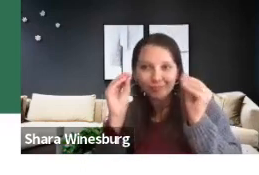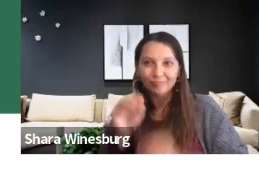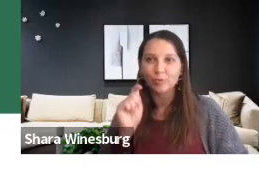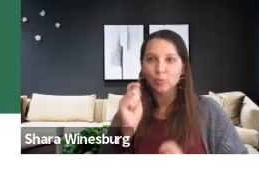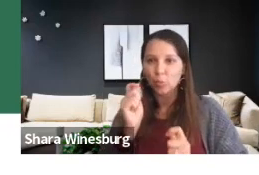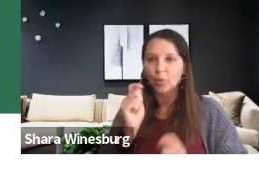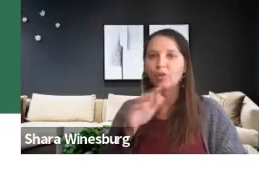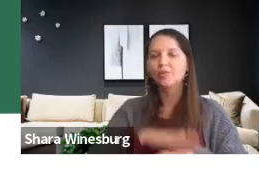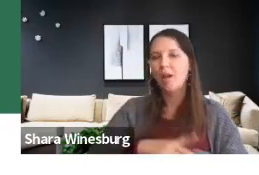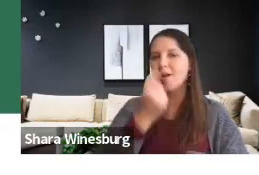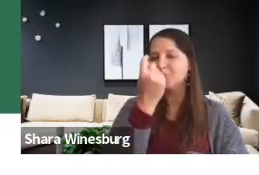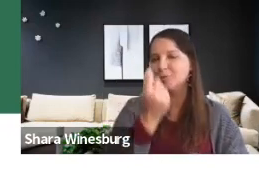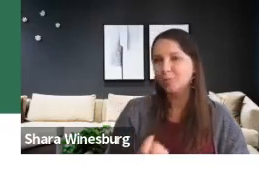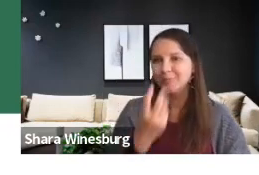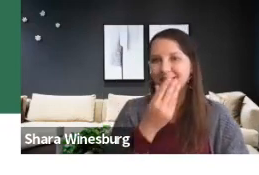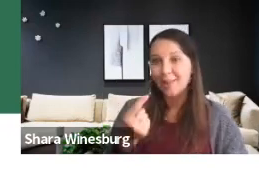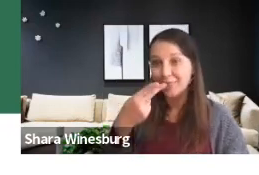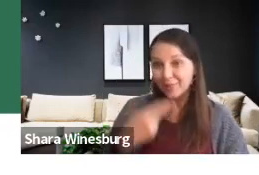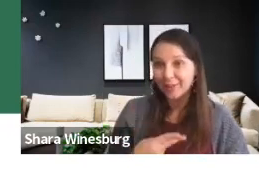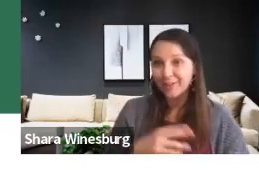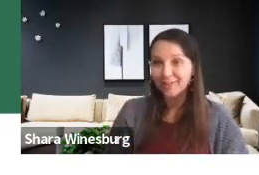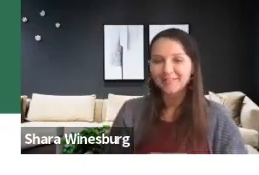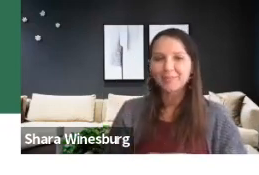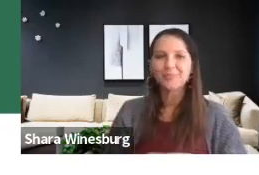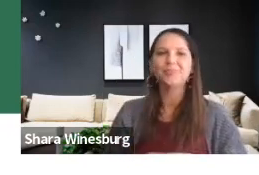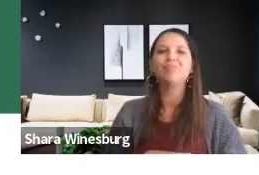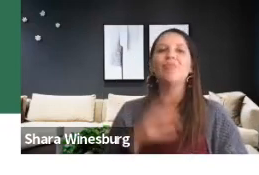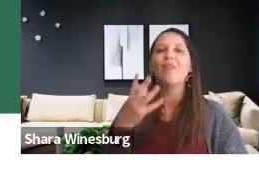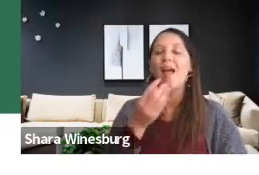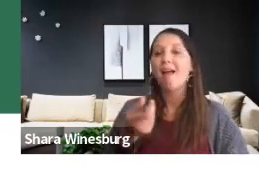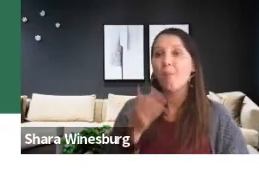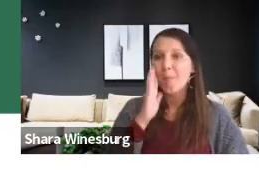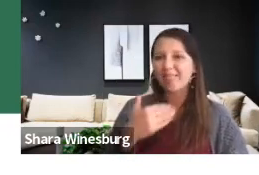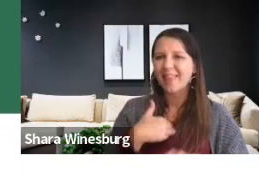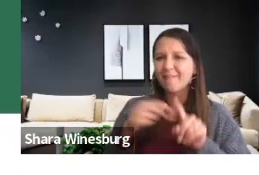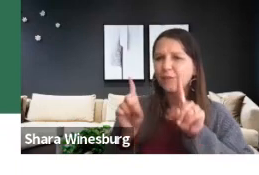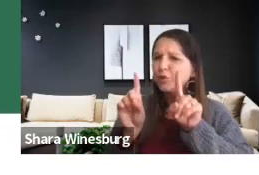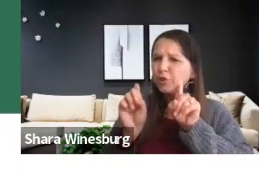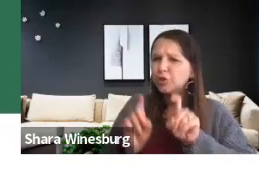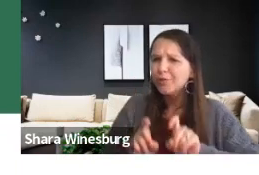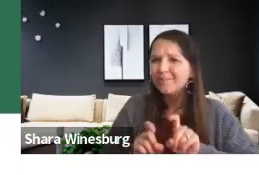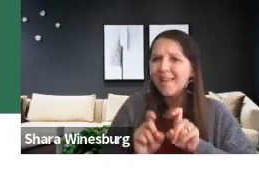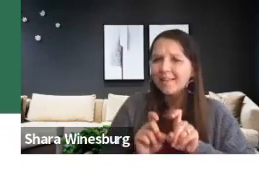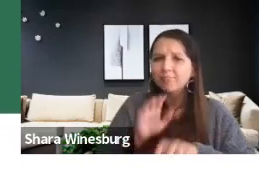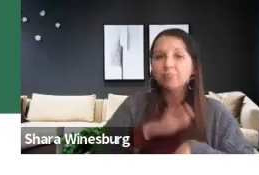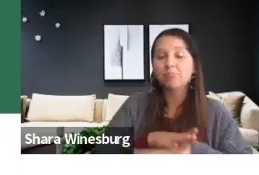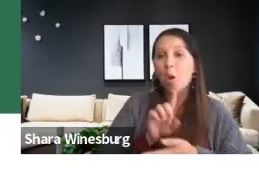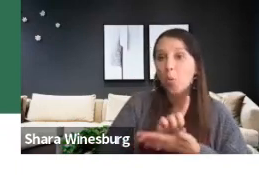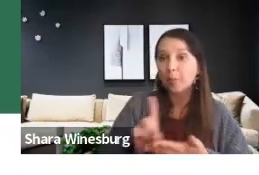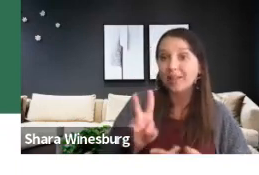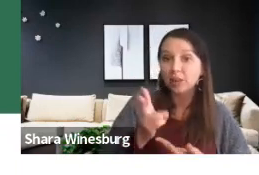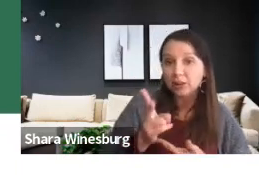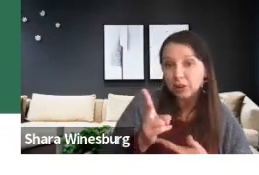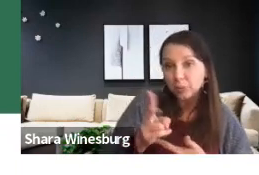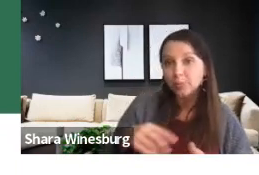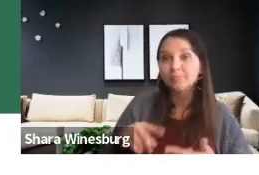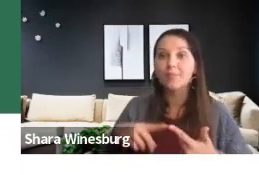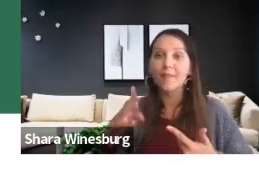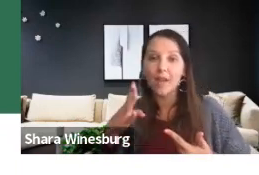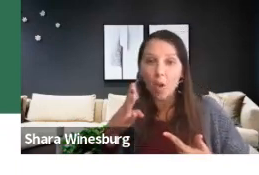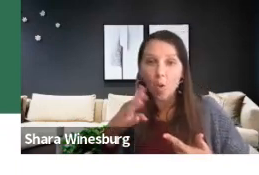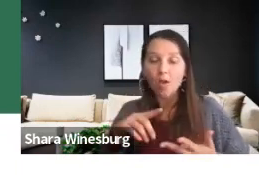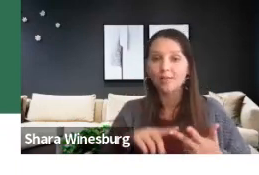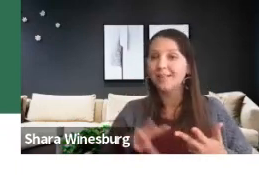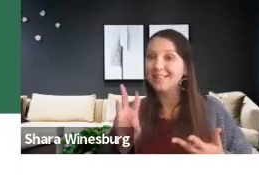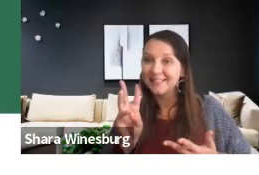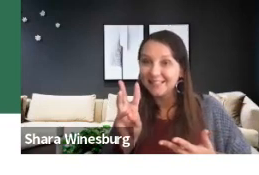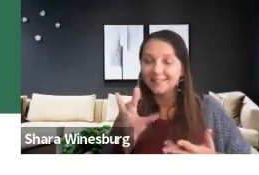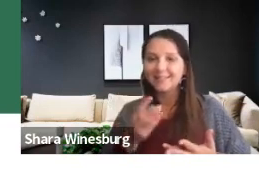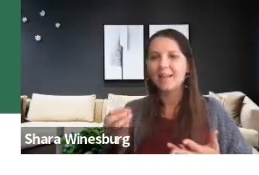join group sessions with your mentors on both Tuesdays and Thursdays, and surveys will go